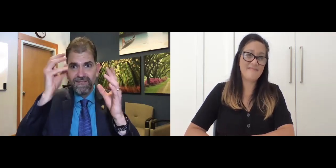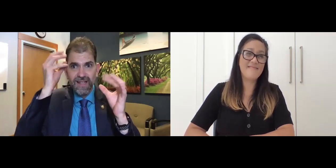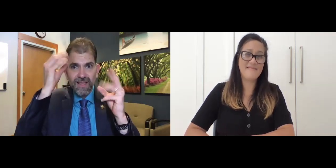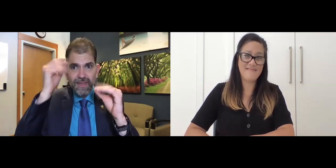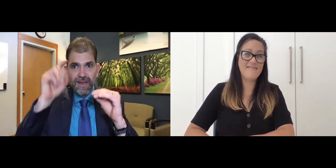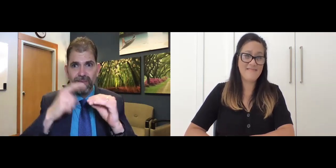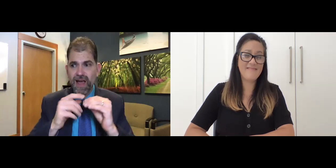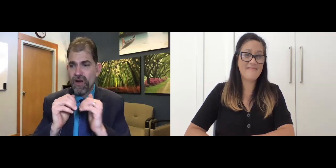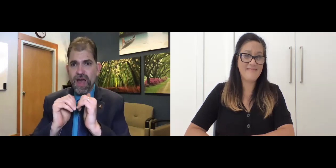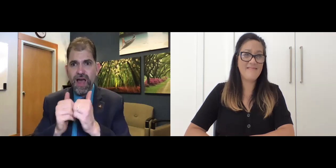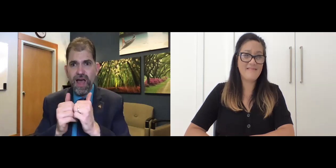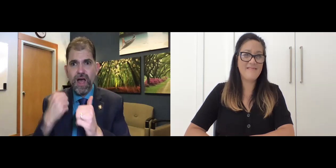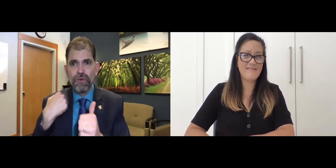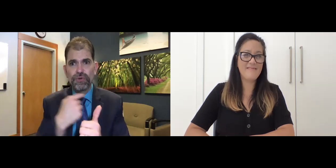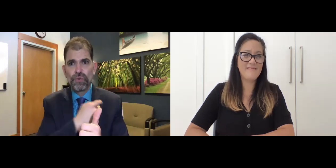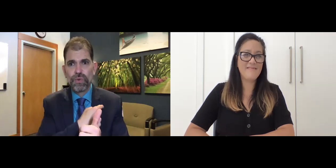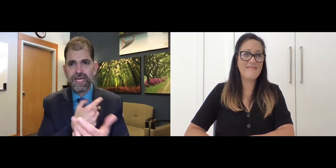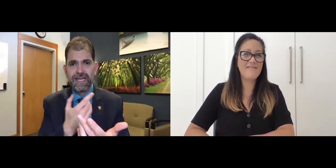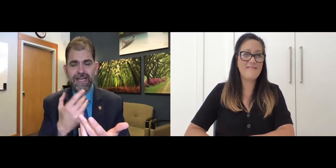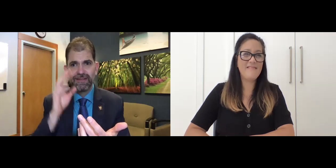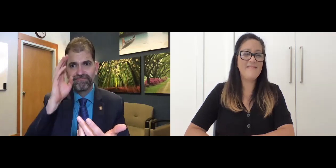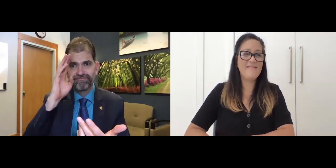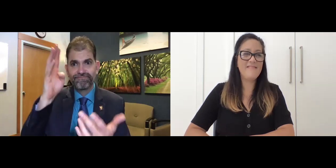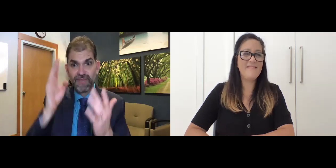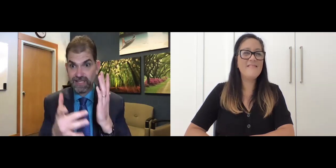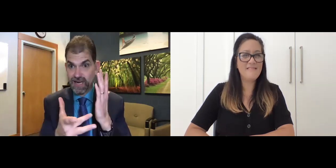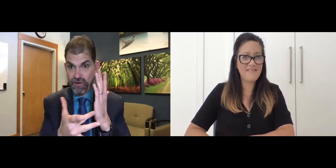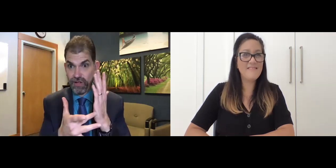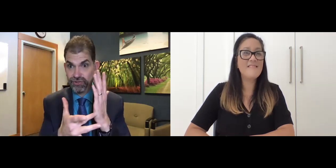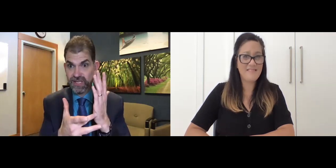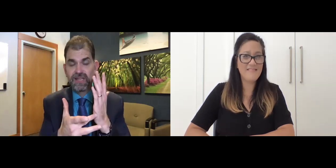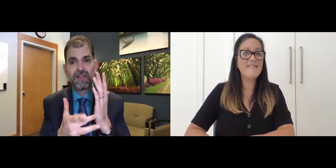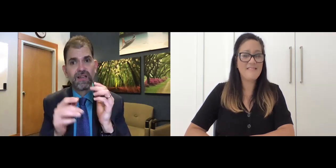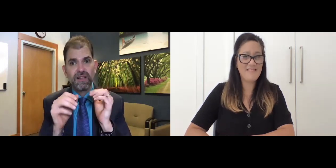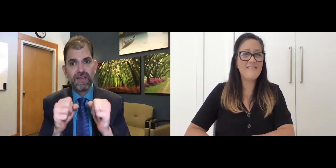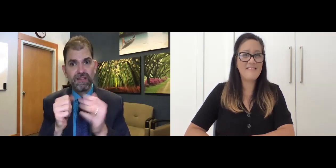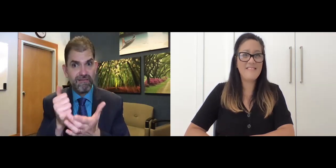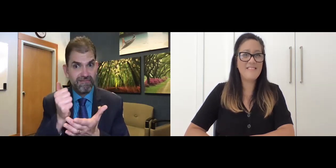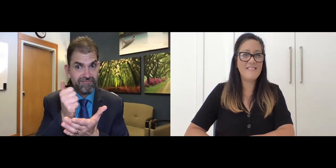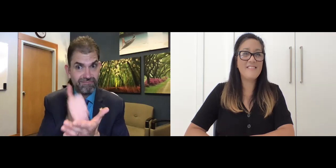So we had to be creative about how we could come up with technology